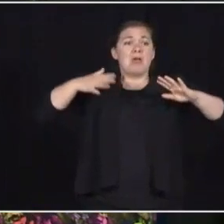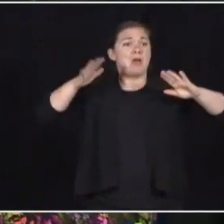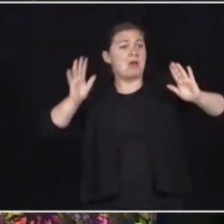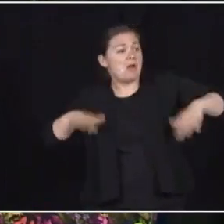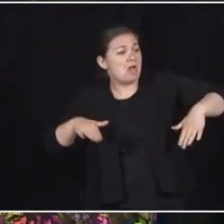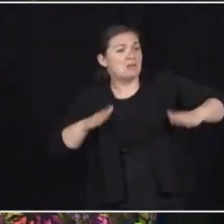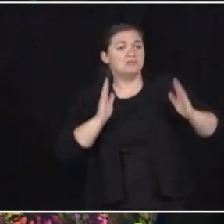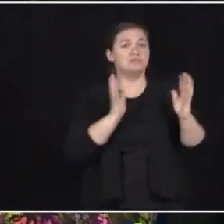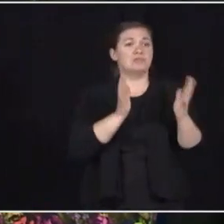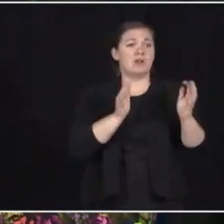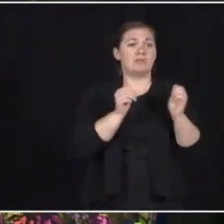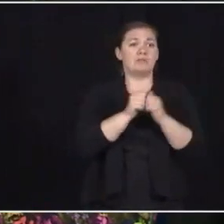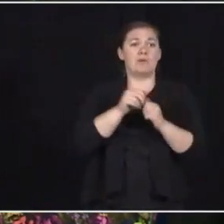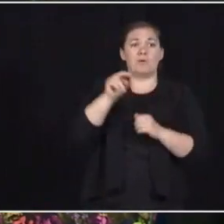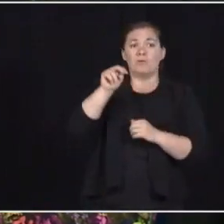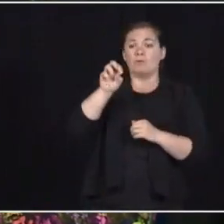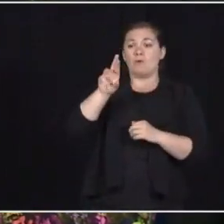Mary in Norfolk, but I spoke to the other mayors